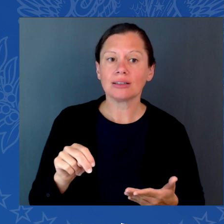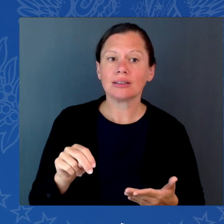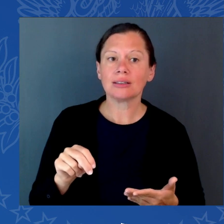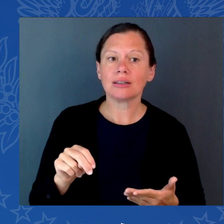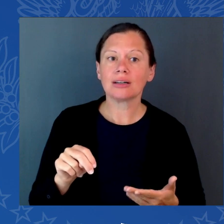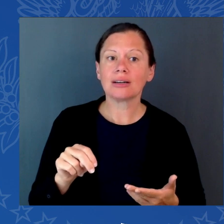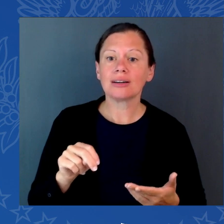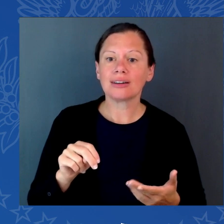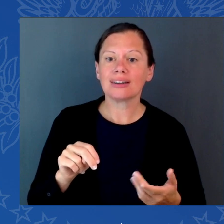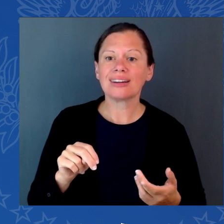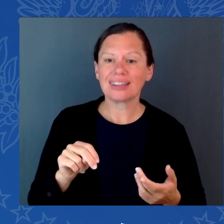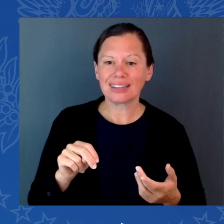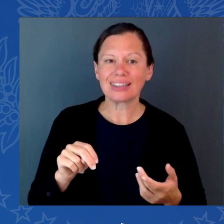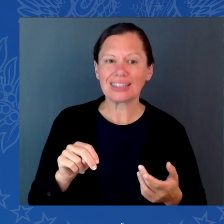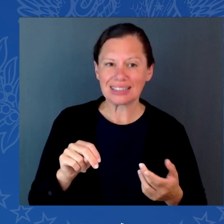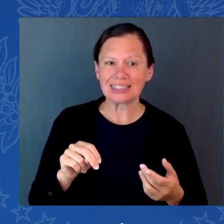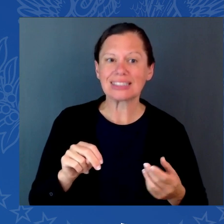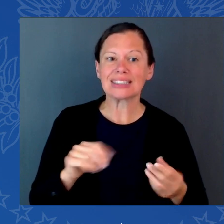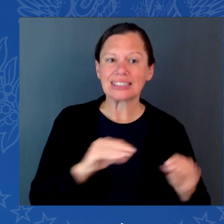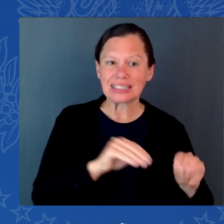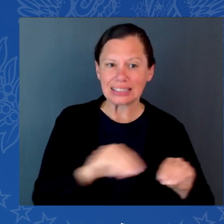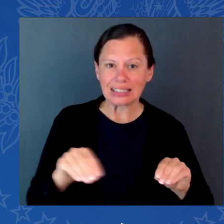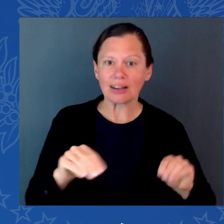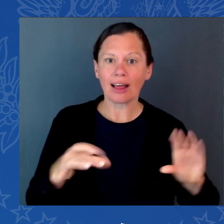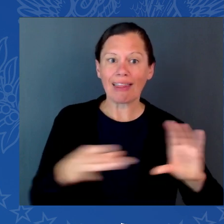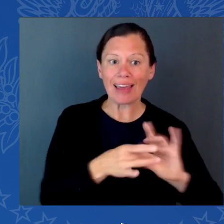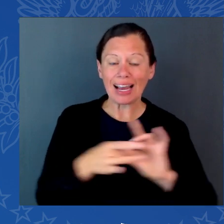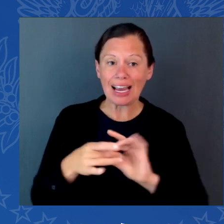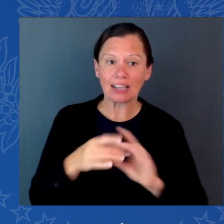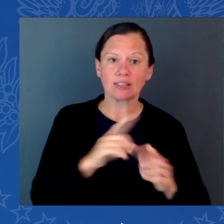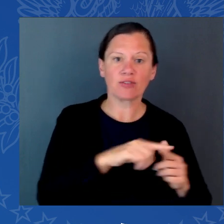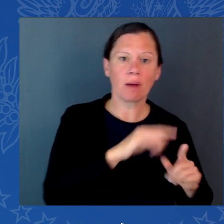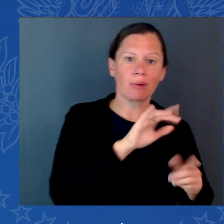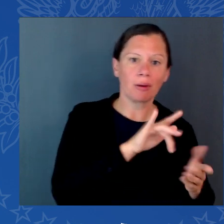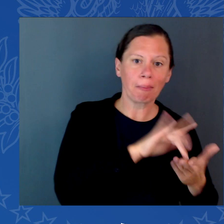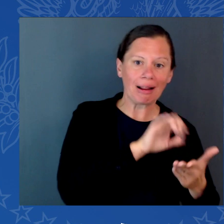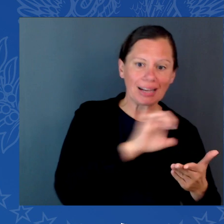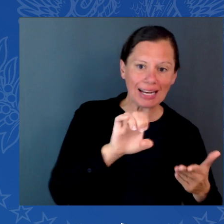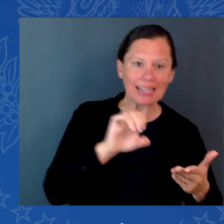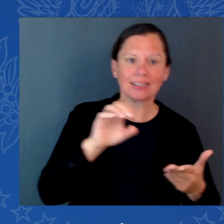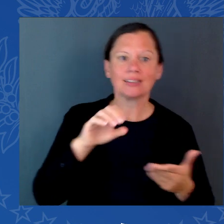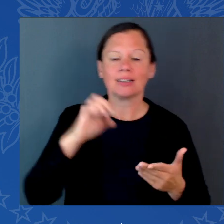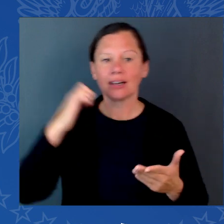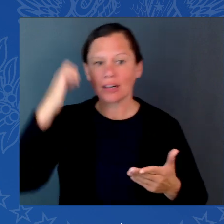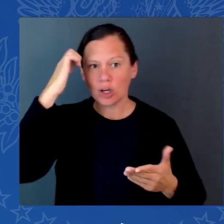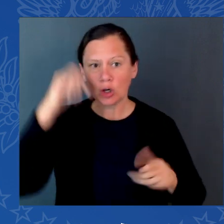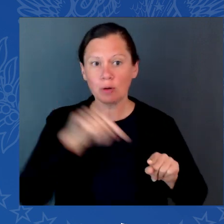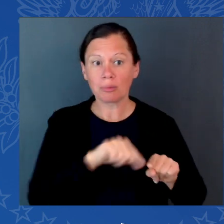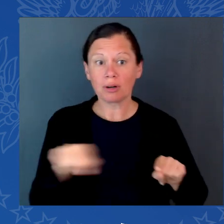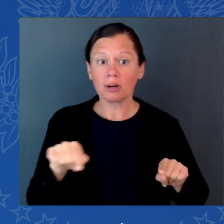With a high speed data cable to link some of the most innovative digital ecosystems in the world